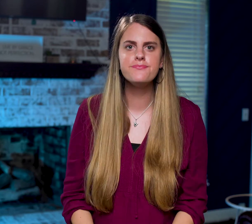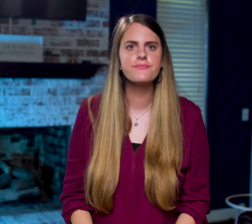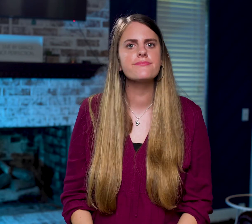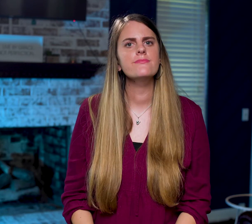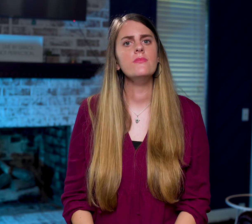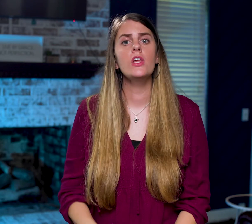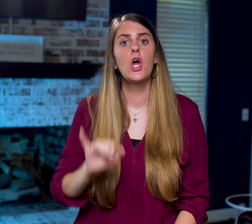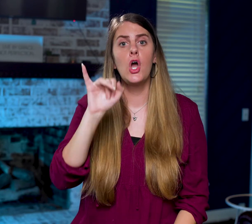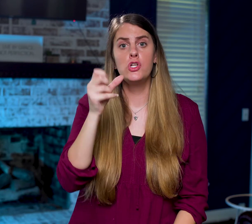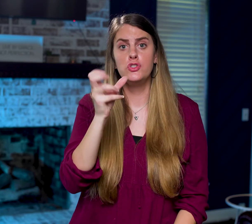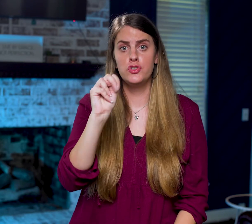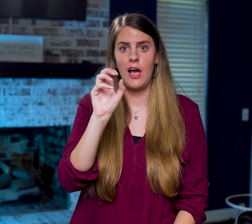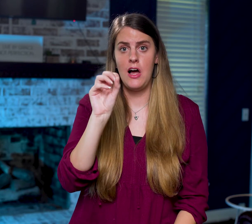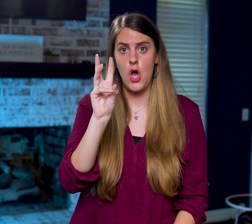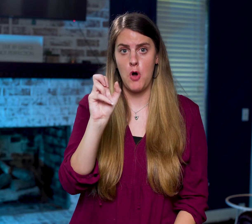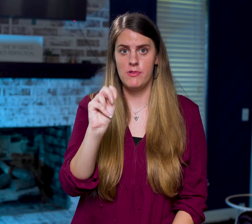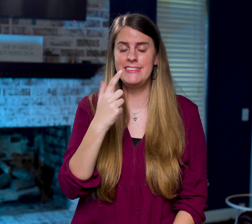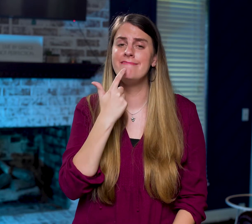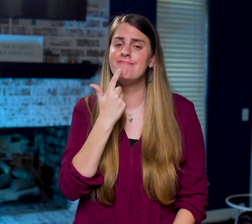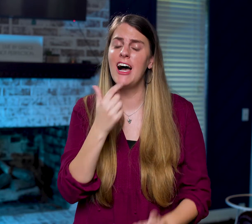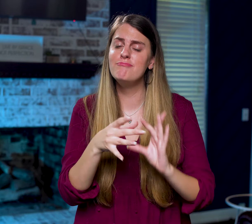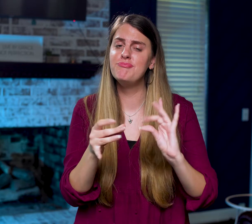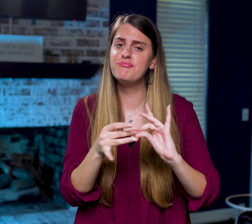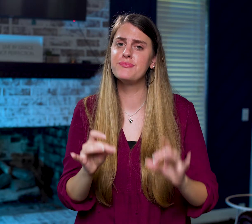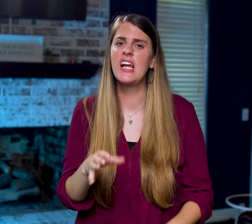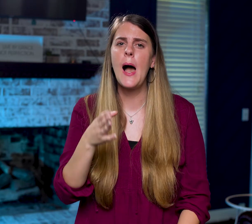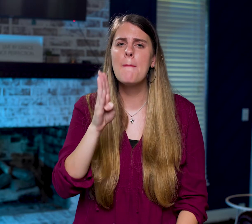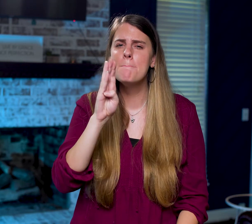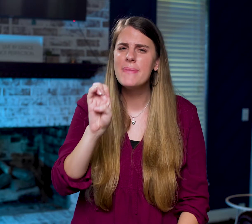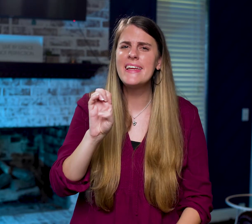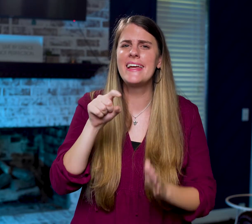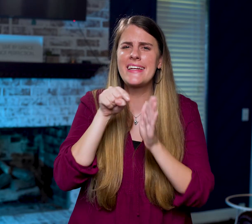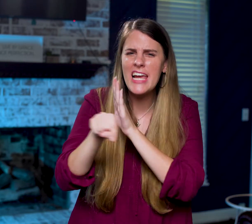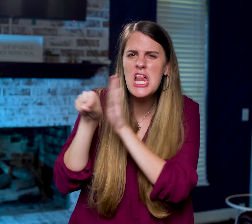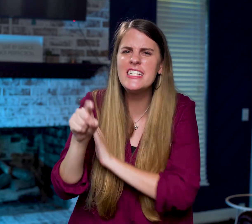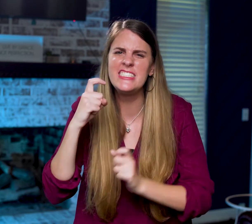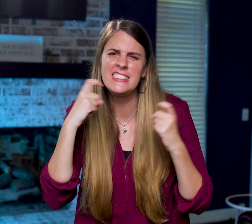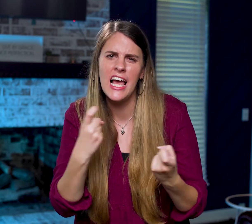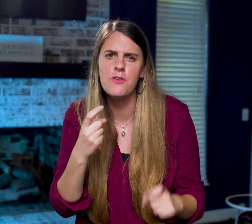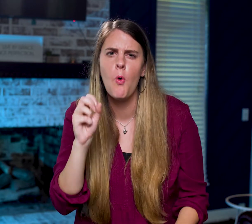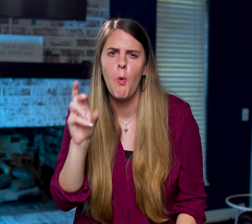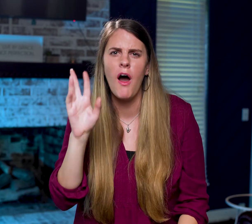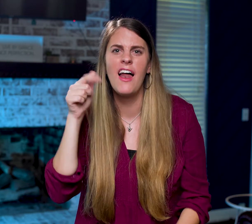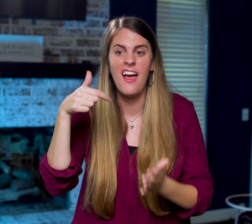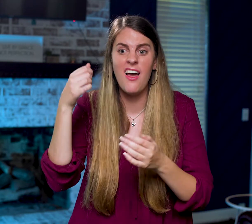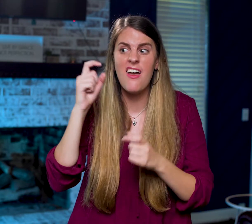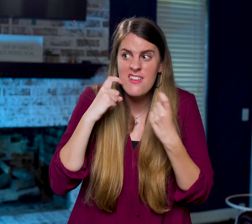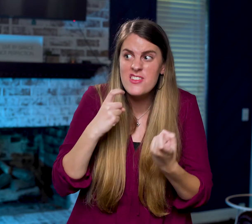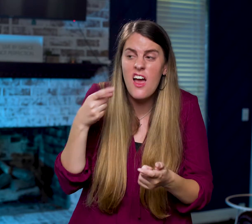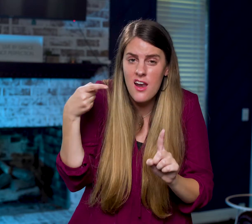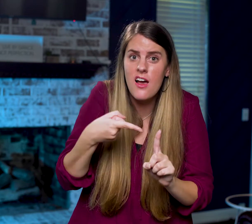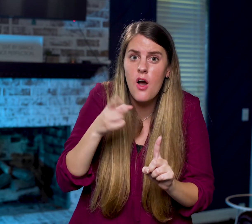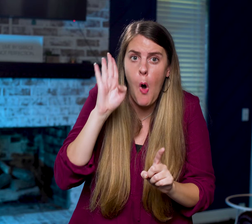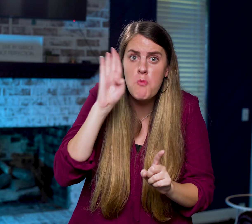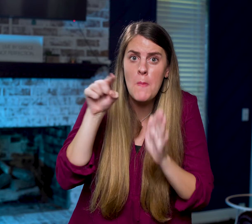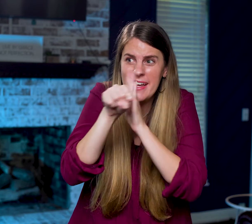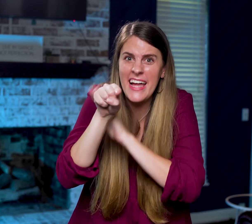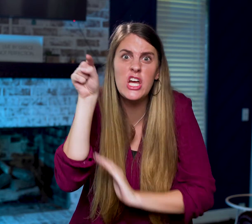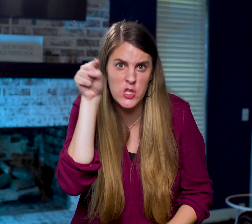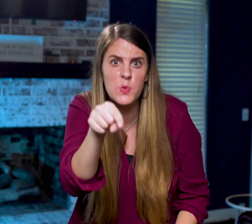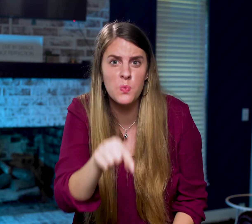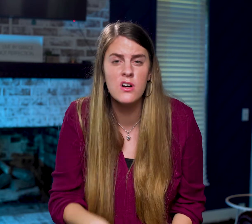John Owen said, “Be killing sin, or it will be killing you.”